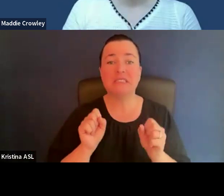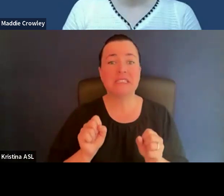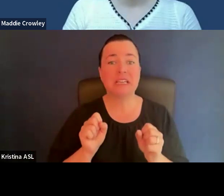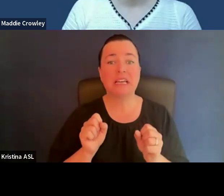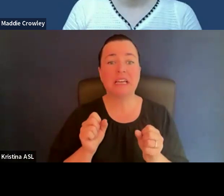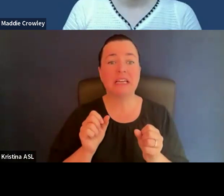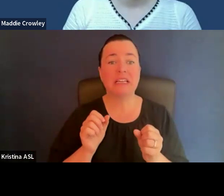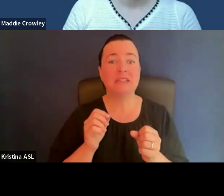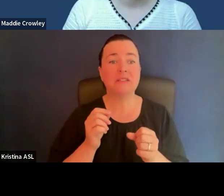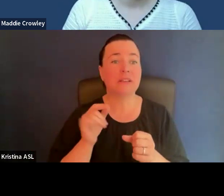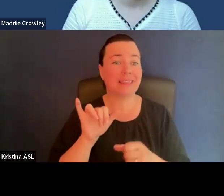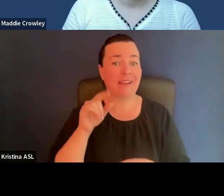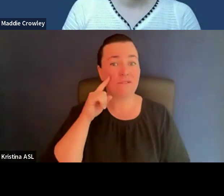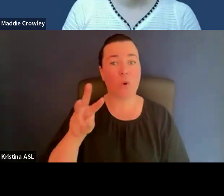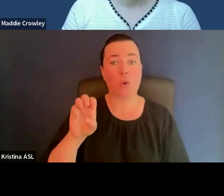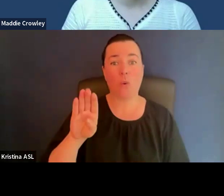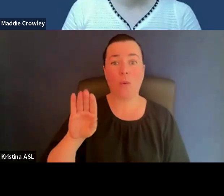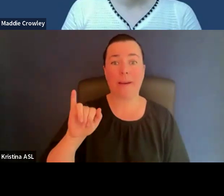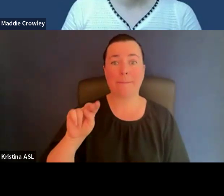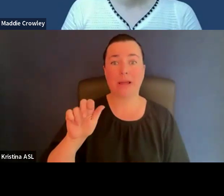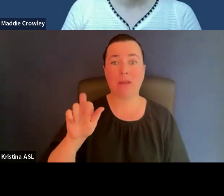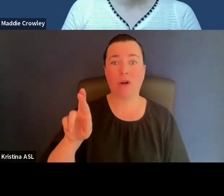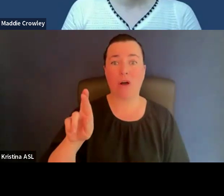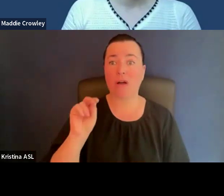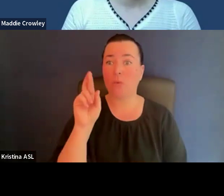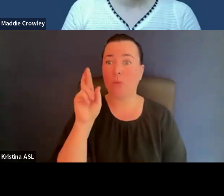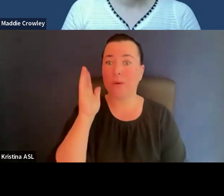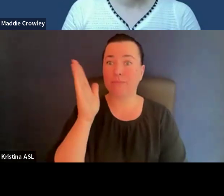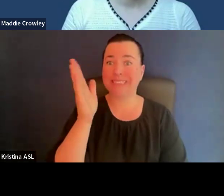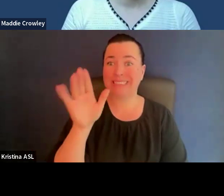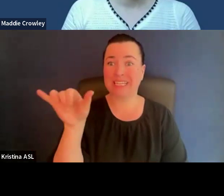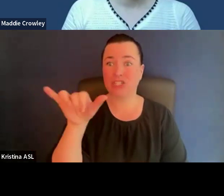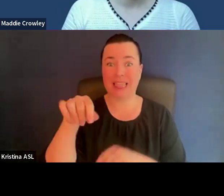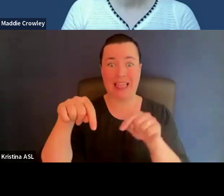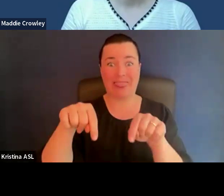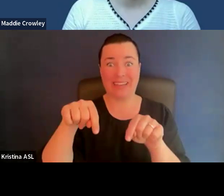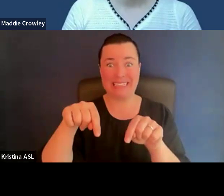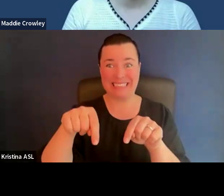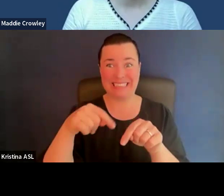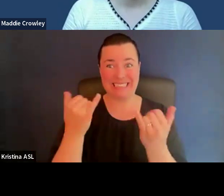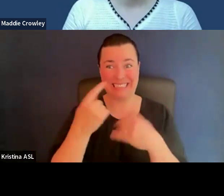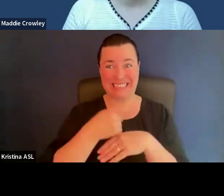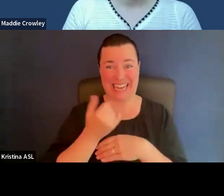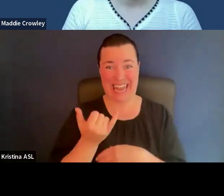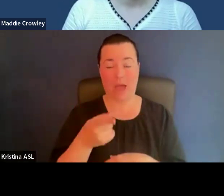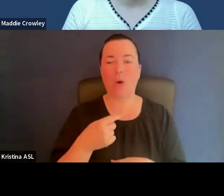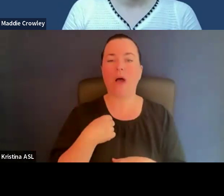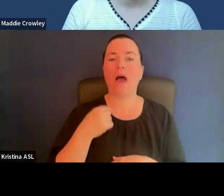or doing a speech like this, I often write notes on things I'm going to say,